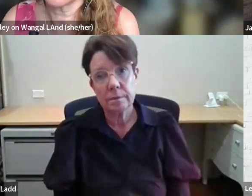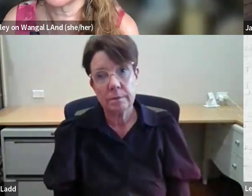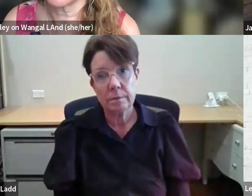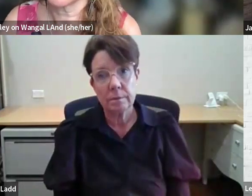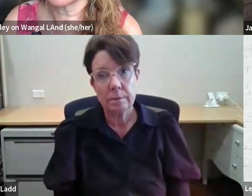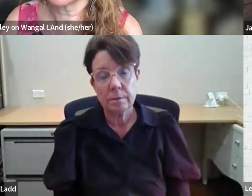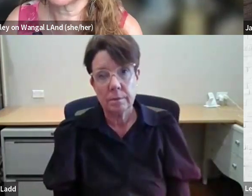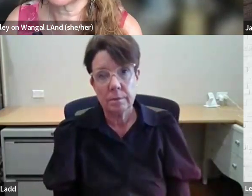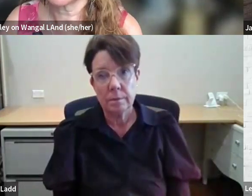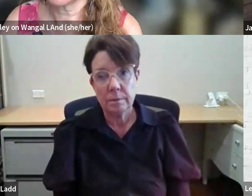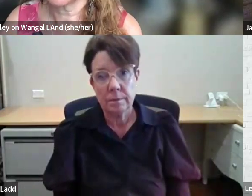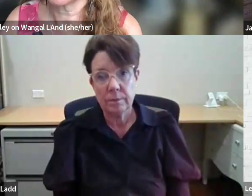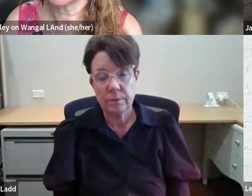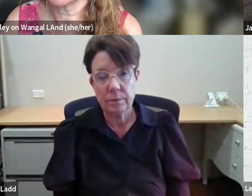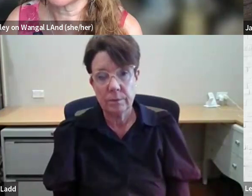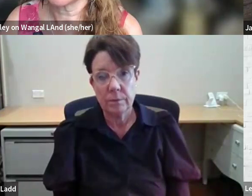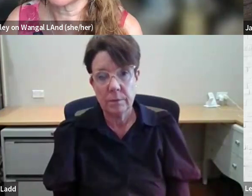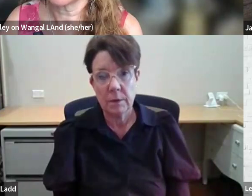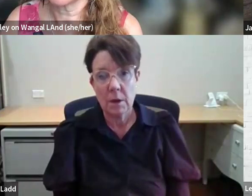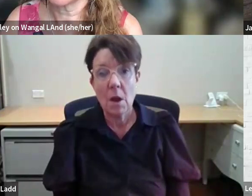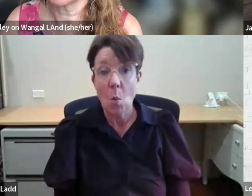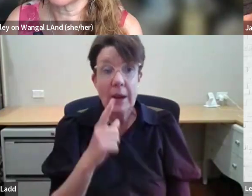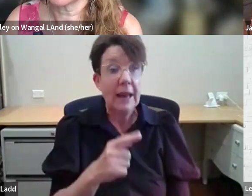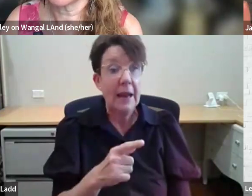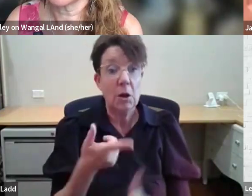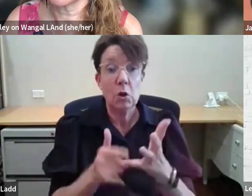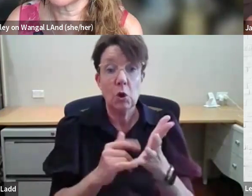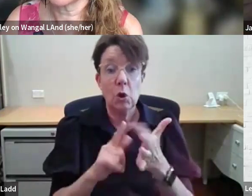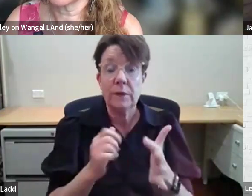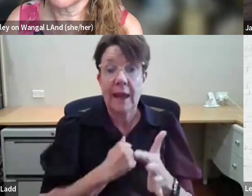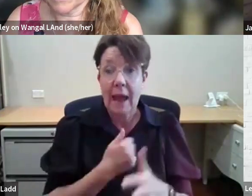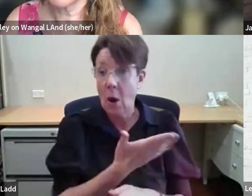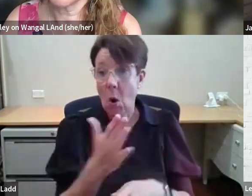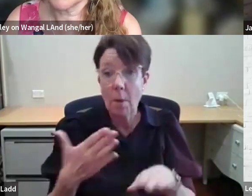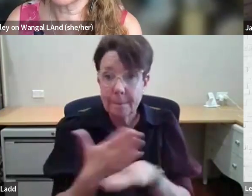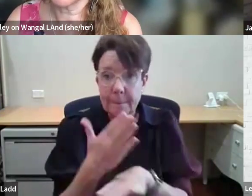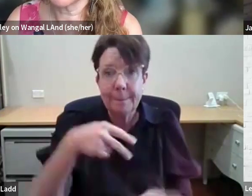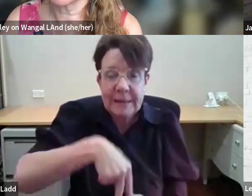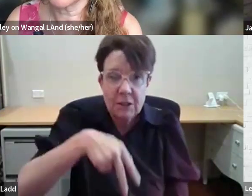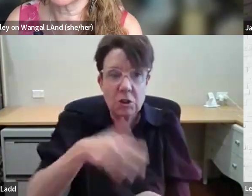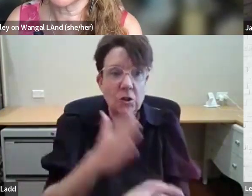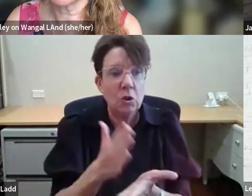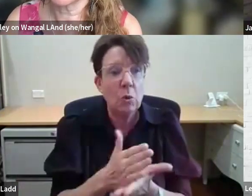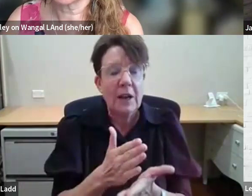organisation, and that is the balance we need to find.